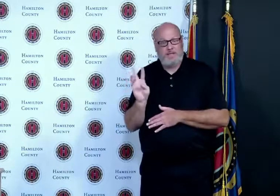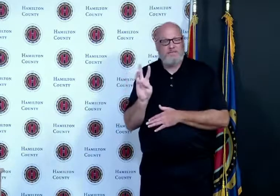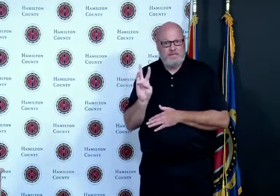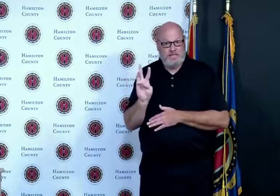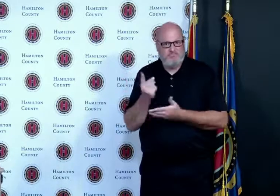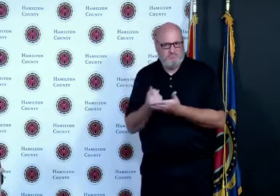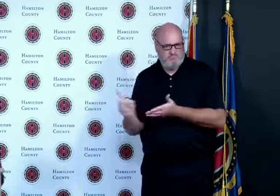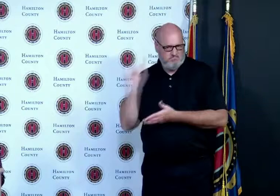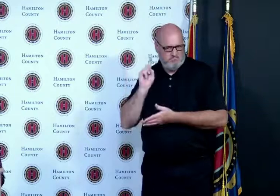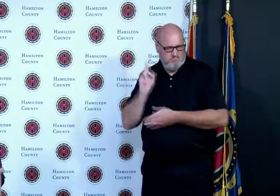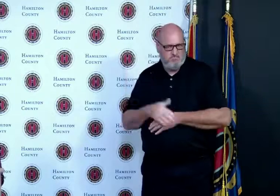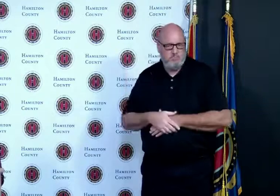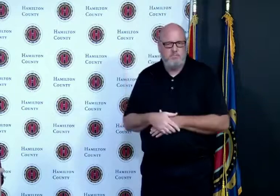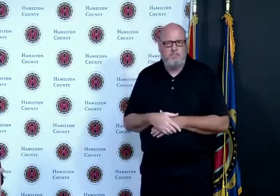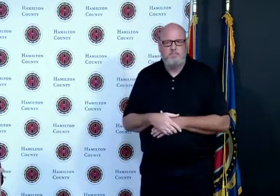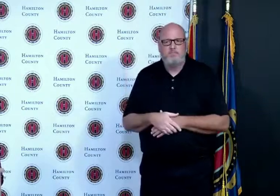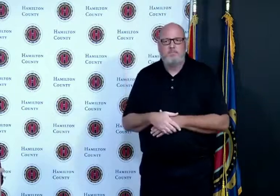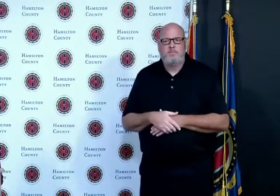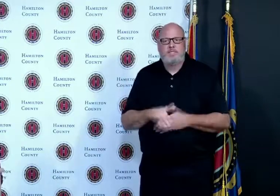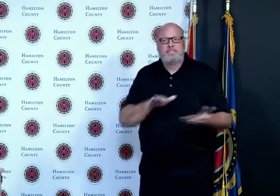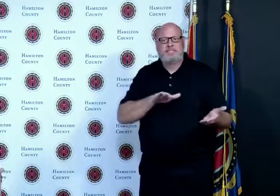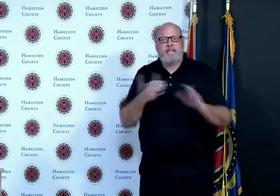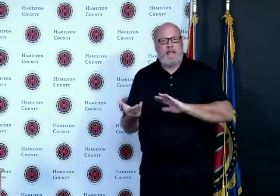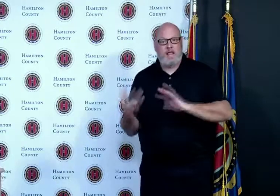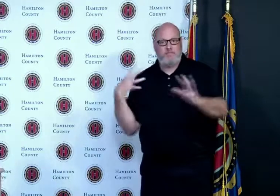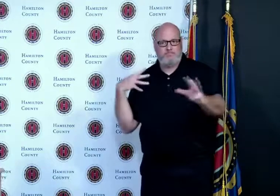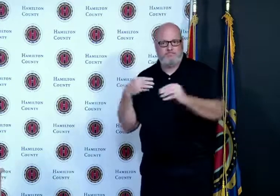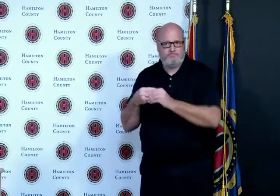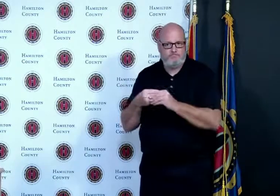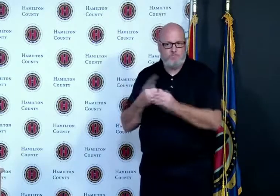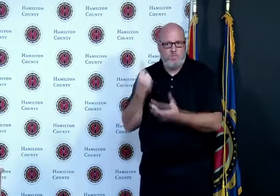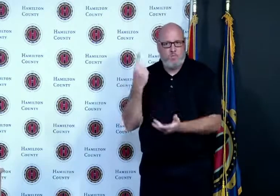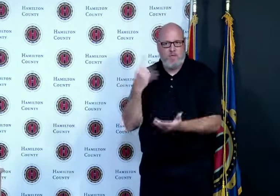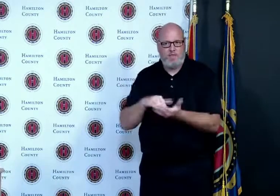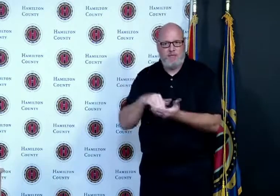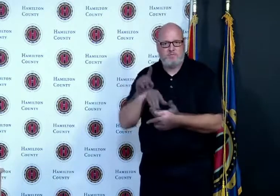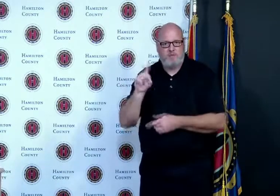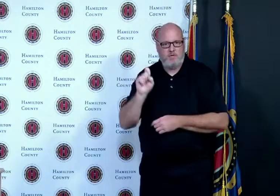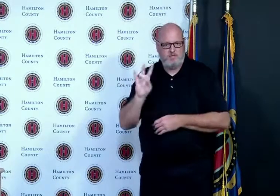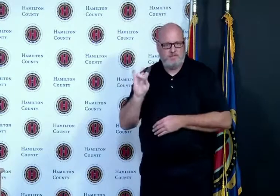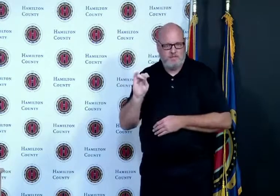total that's what we've seen in Hamilton County that addition since last week